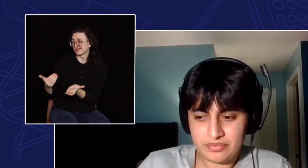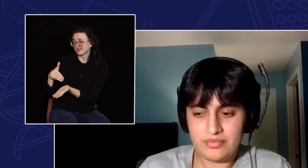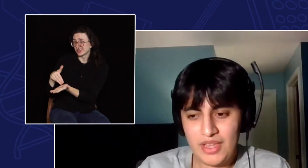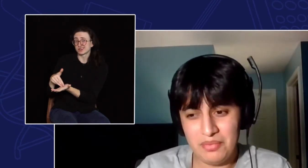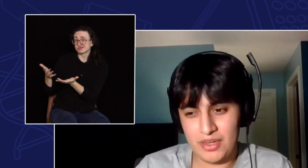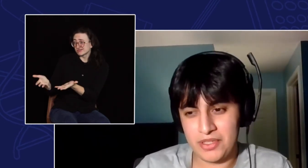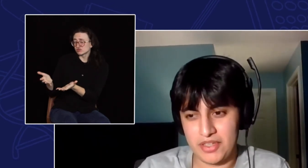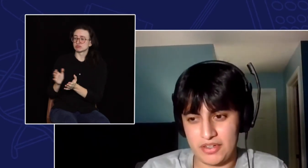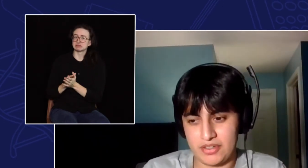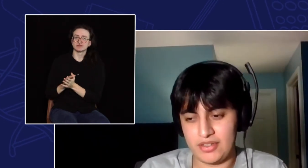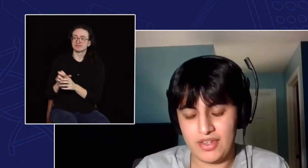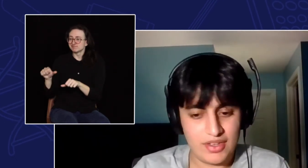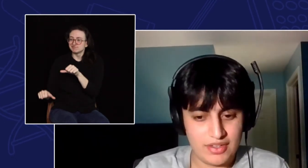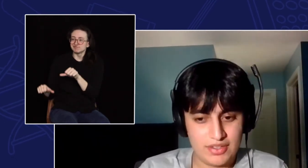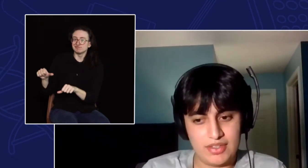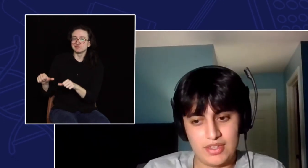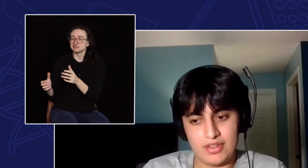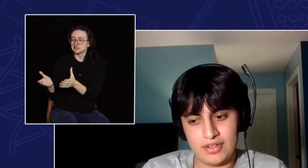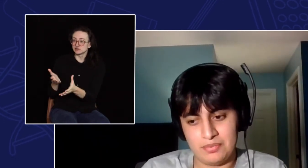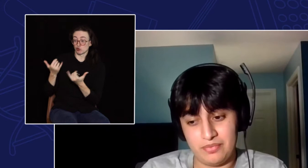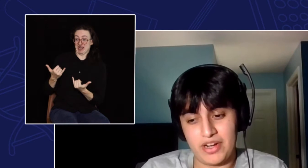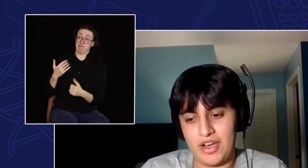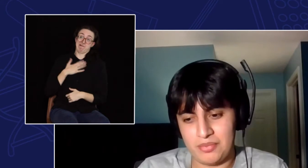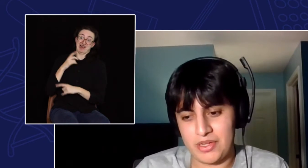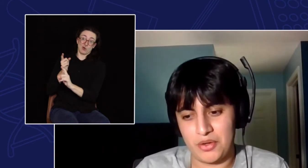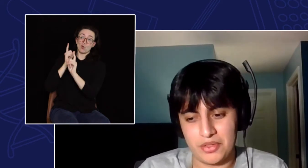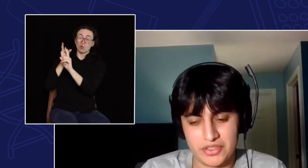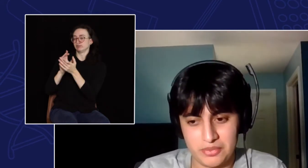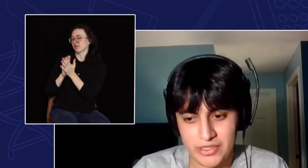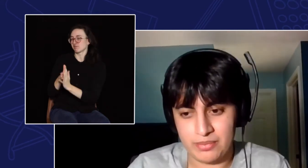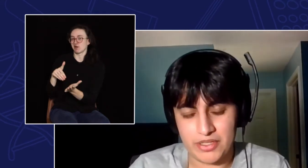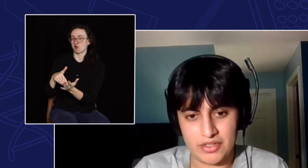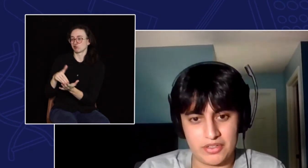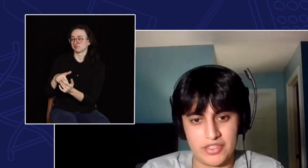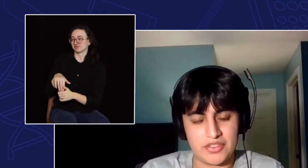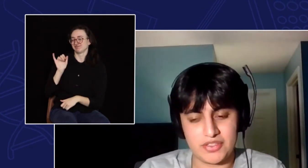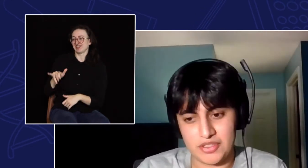becoming a doctor. Right now, my goal is to become a doctor, it’s really --